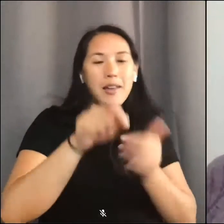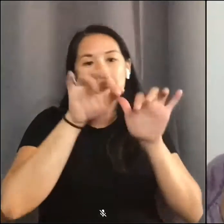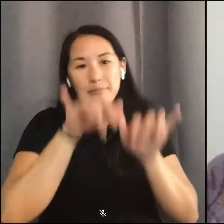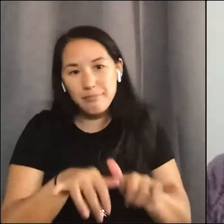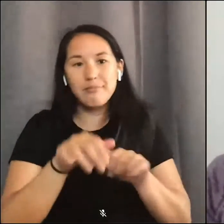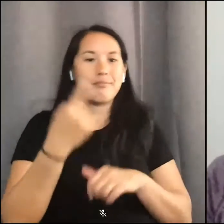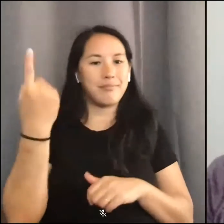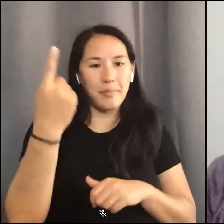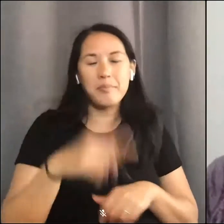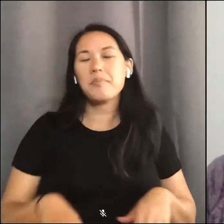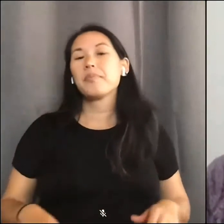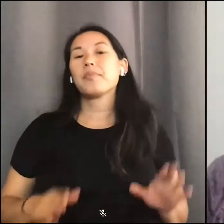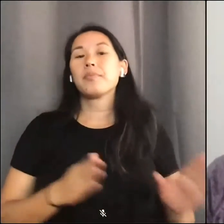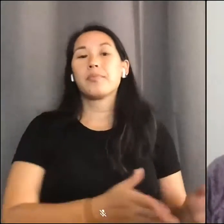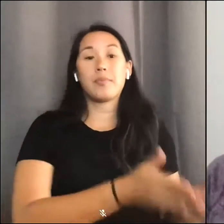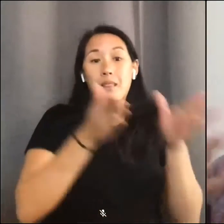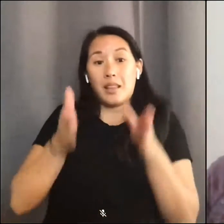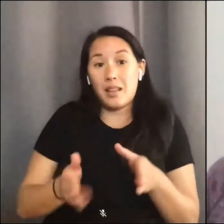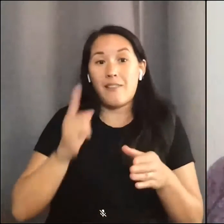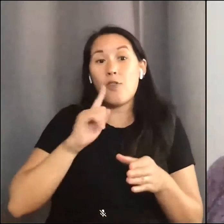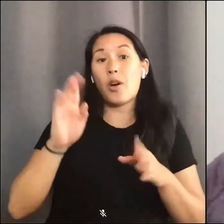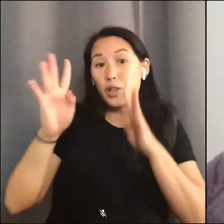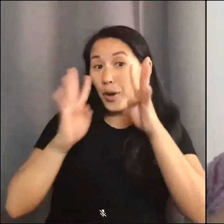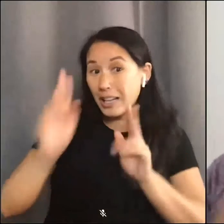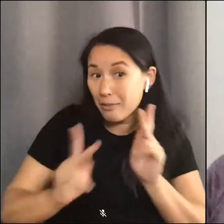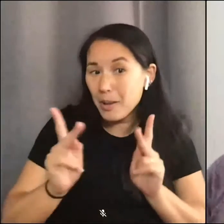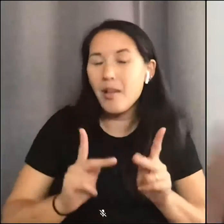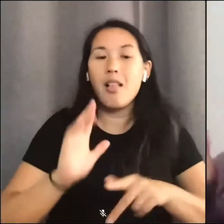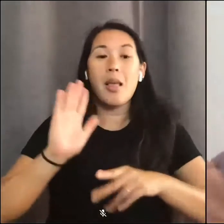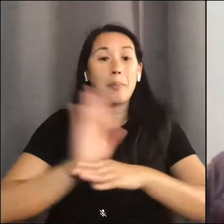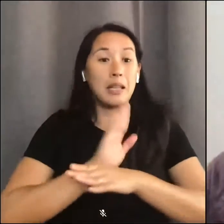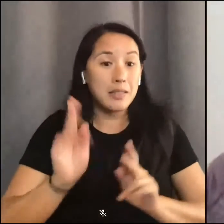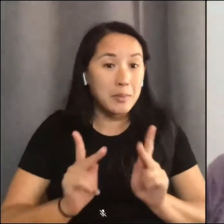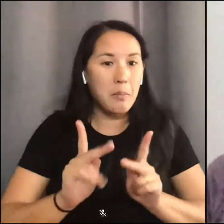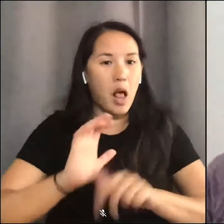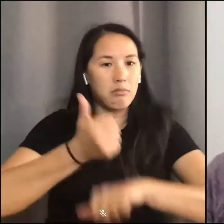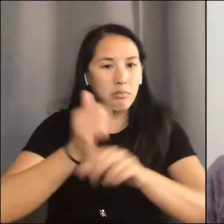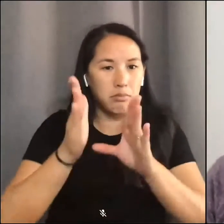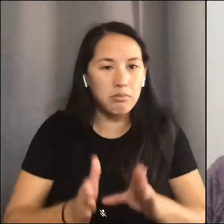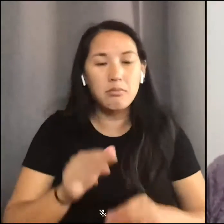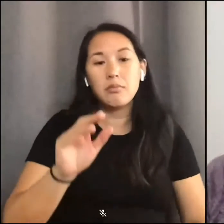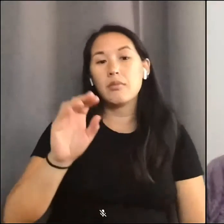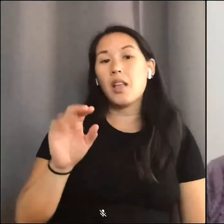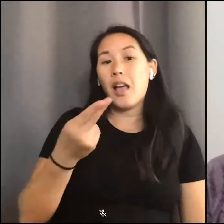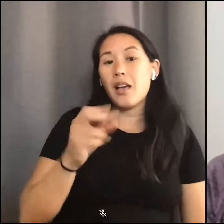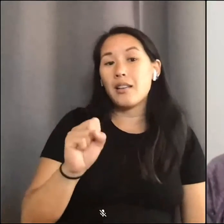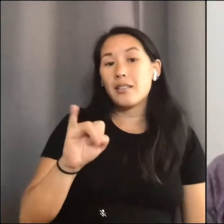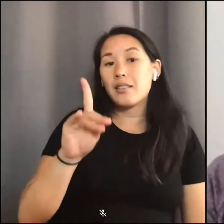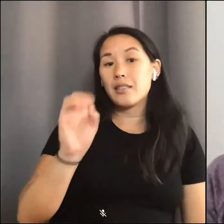uh for entrepreneurs uh creatives site hustlers um slash slash uh the one that